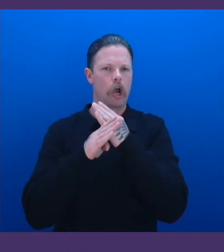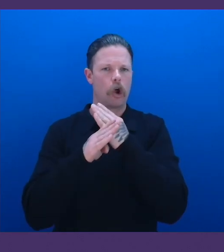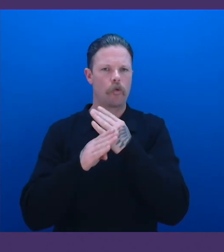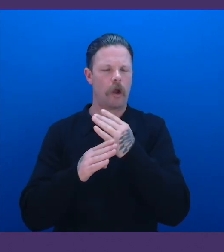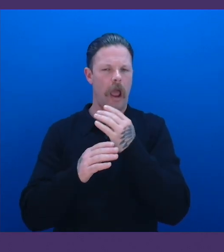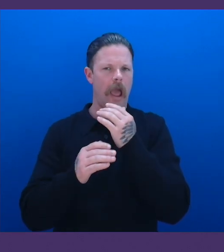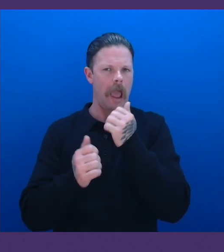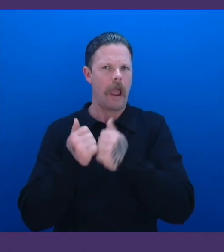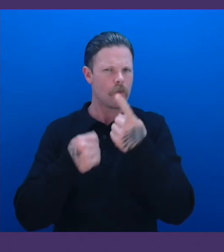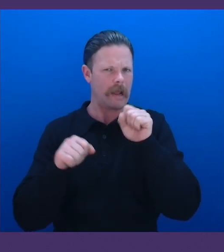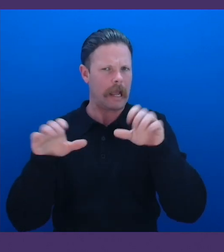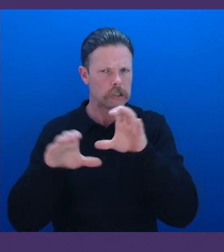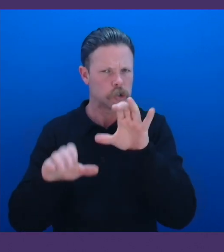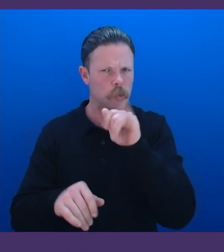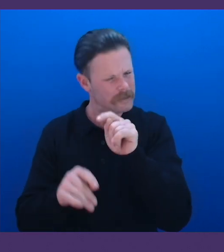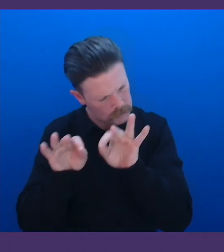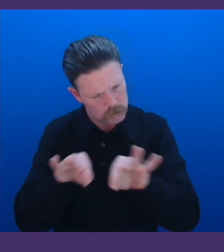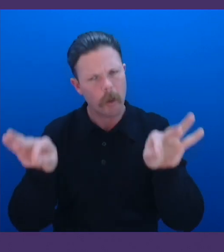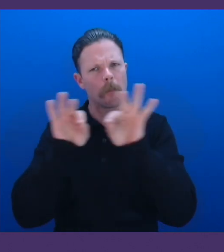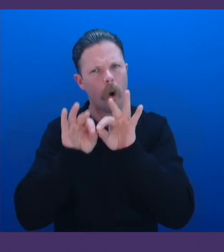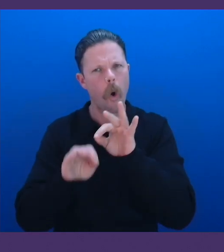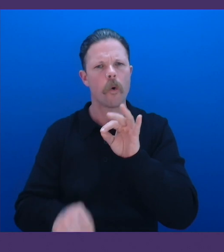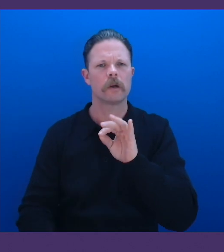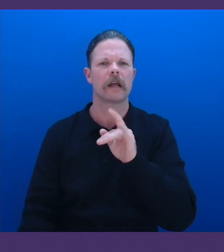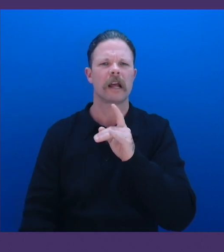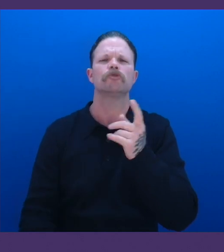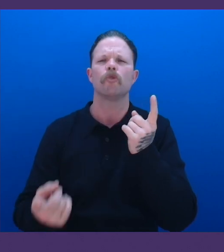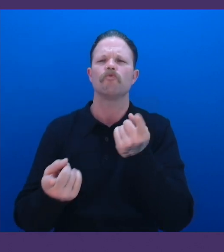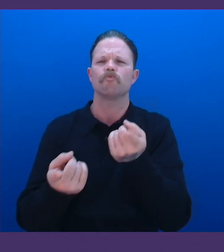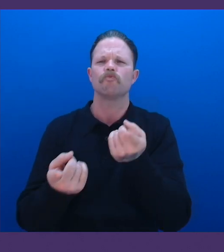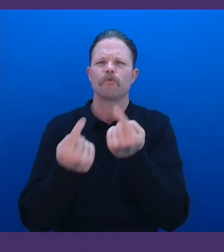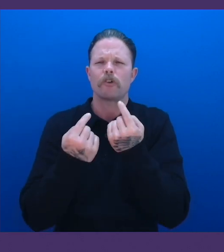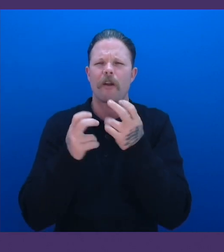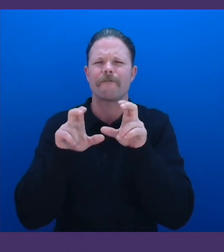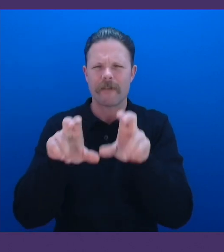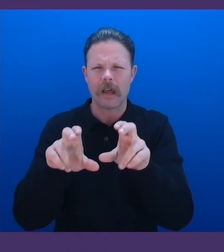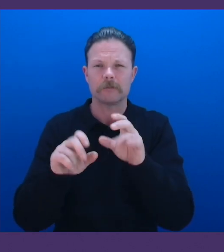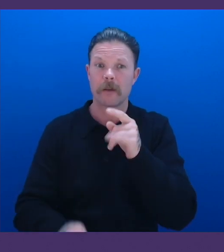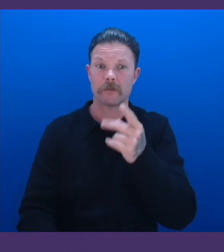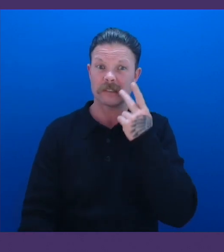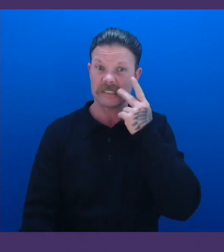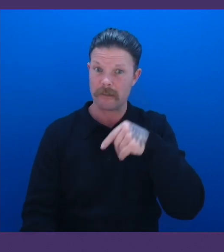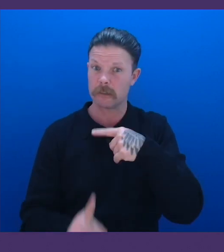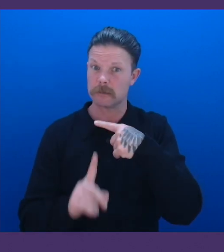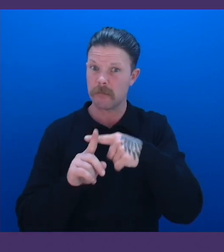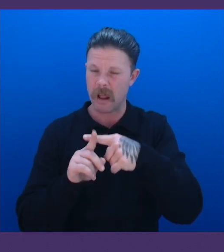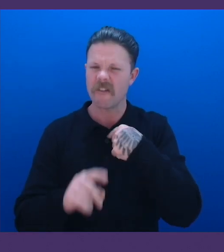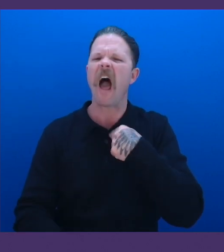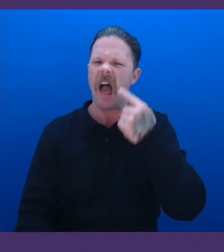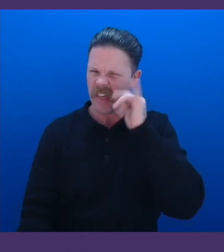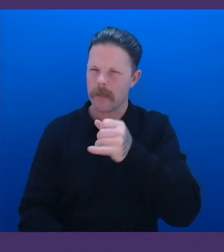It's important. It's kind of return on investment. If you see this positive and talk about it, I think that that makes a big difference also